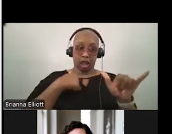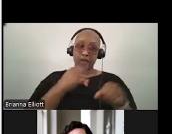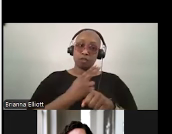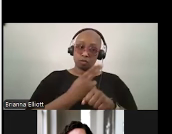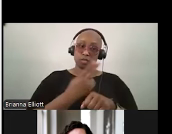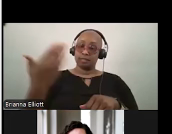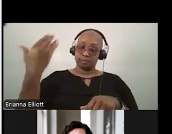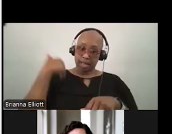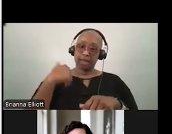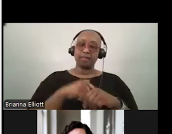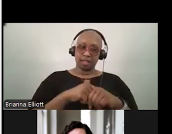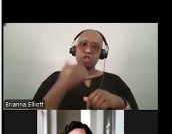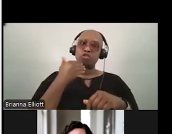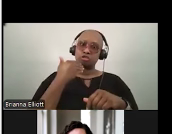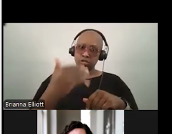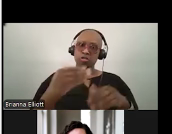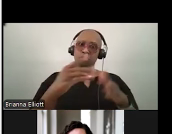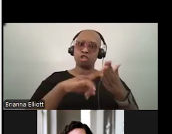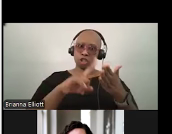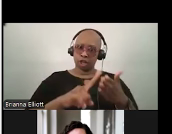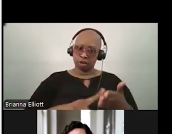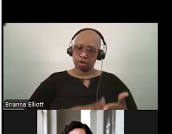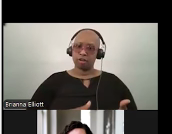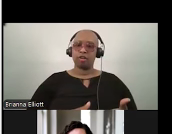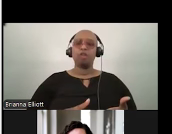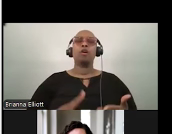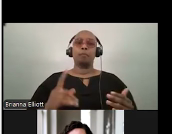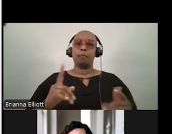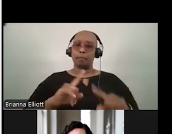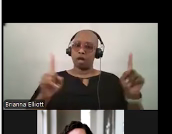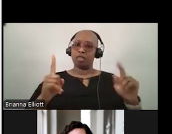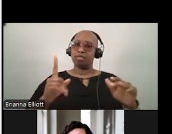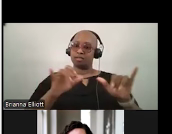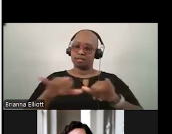use and a good checker, but will have those higher standards. So, you don't actually need to hit